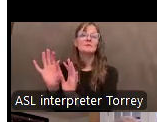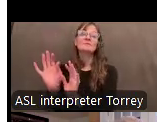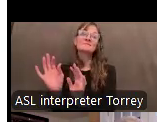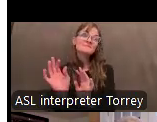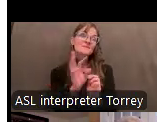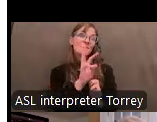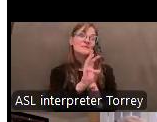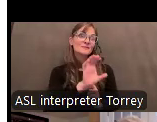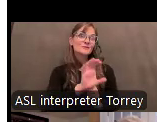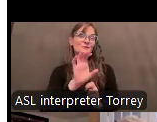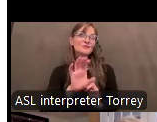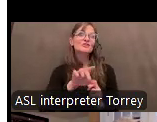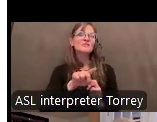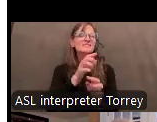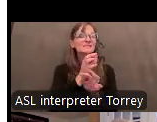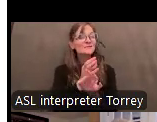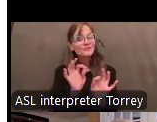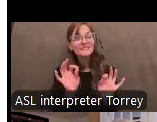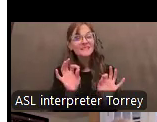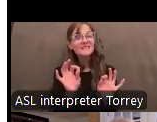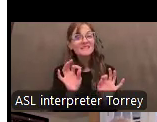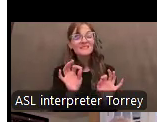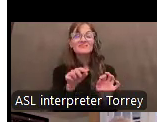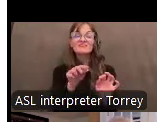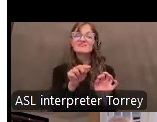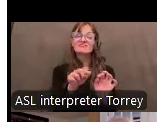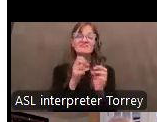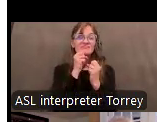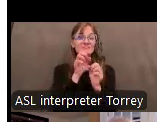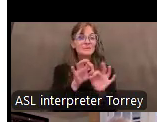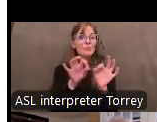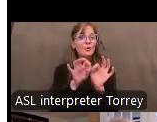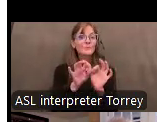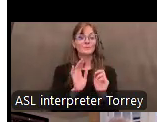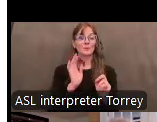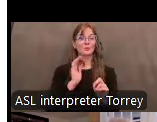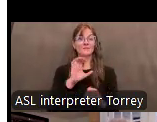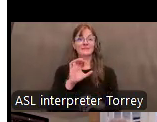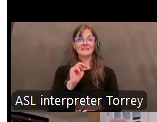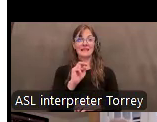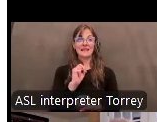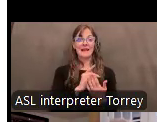There's a lot of barriers we discovered in our CNA program to caring individuals who want to give back,